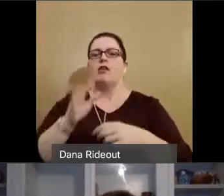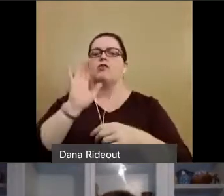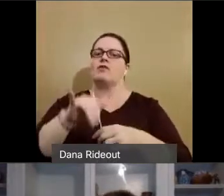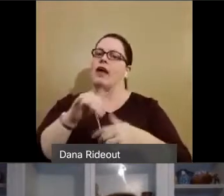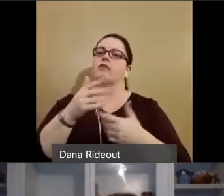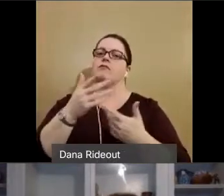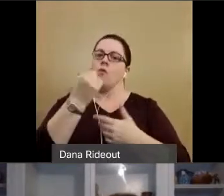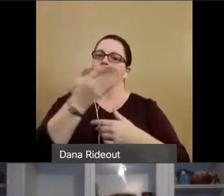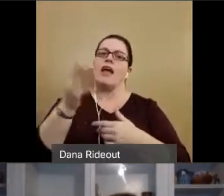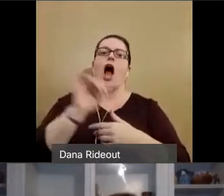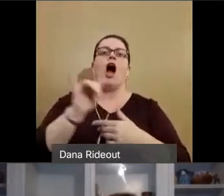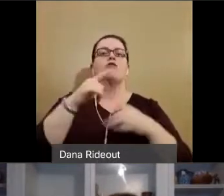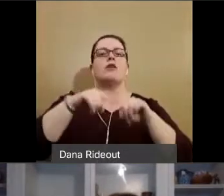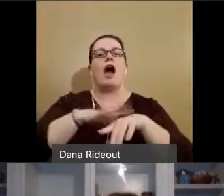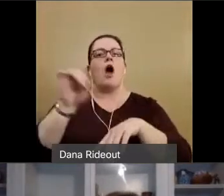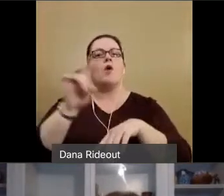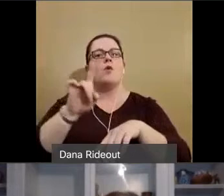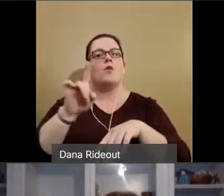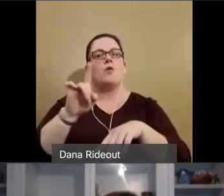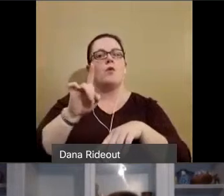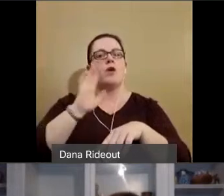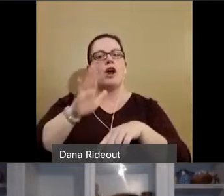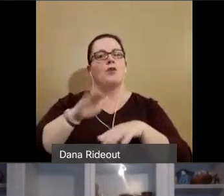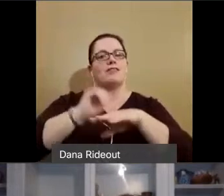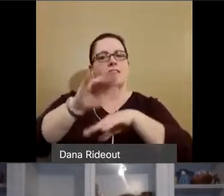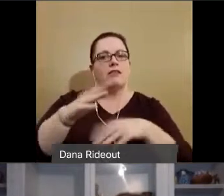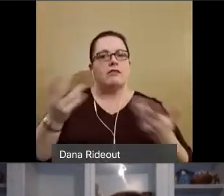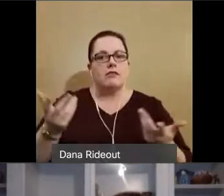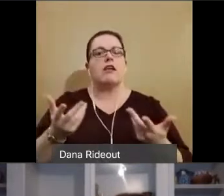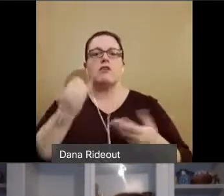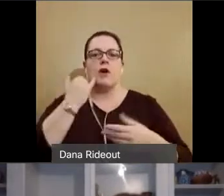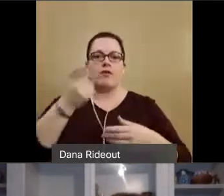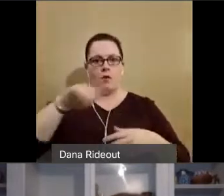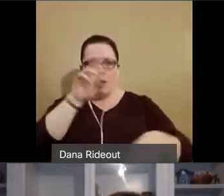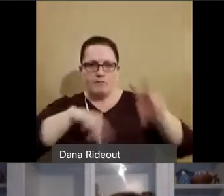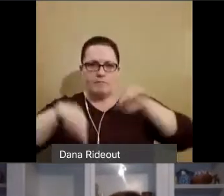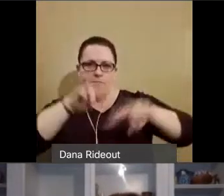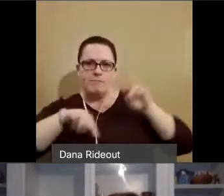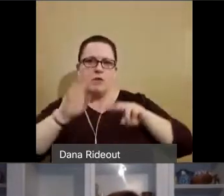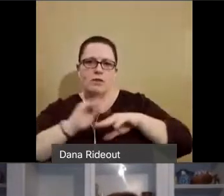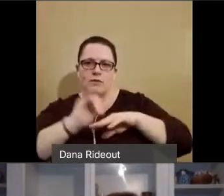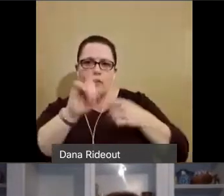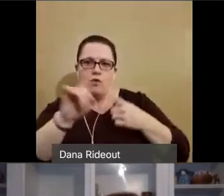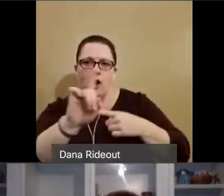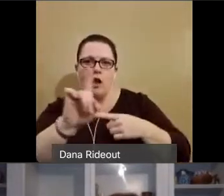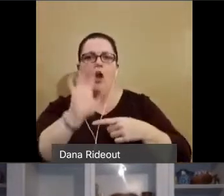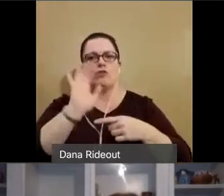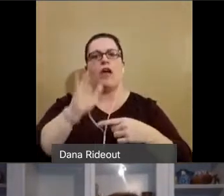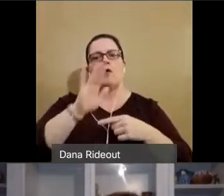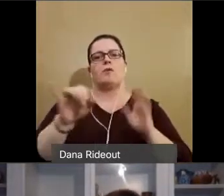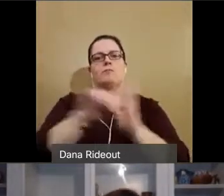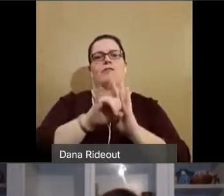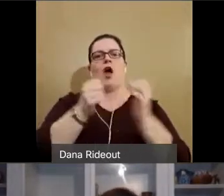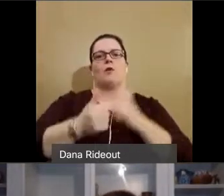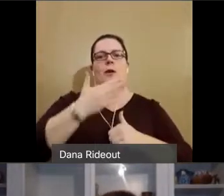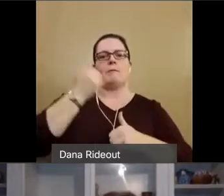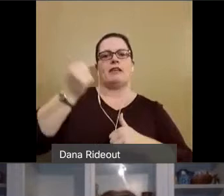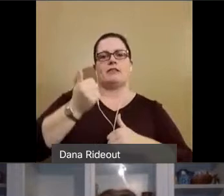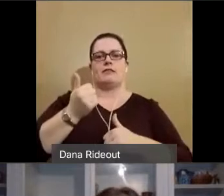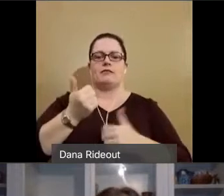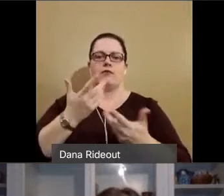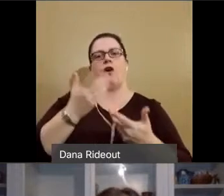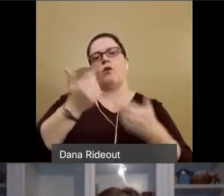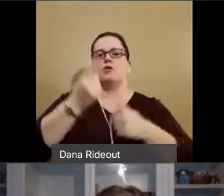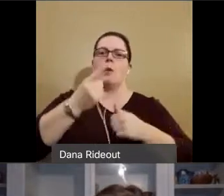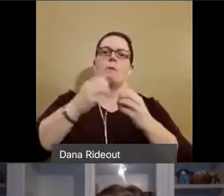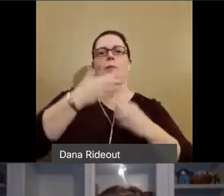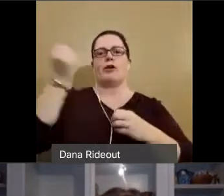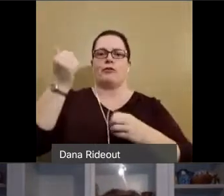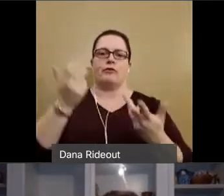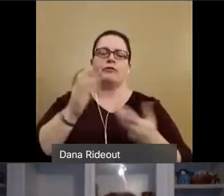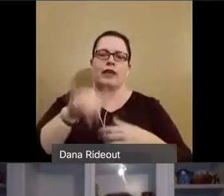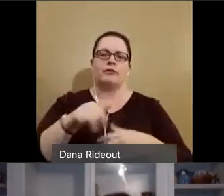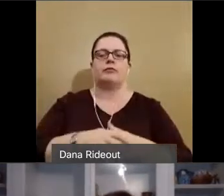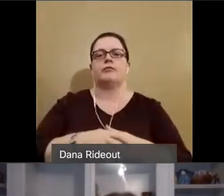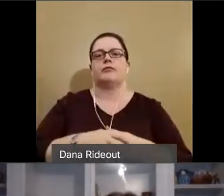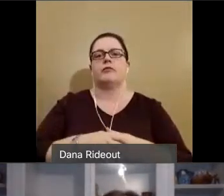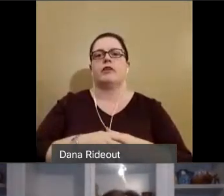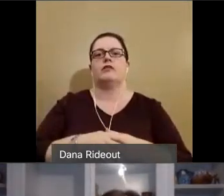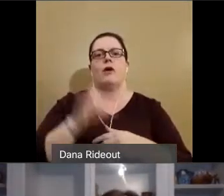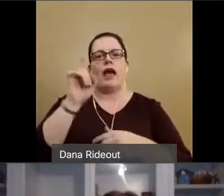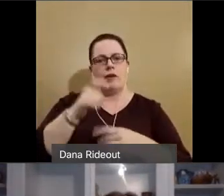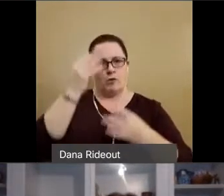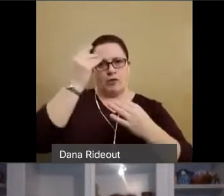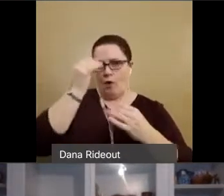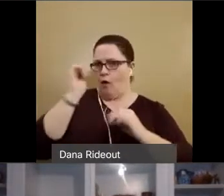So, if we look at where these vaccines are going to be sent, how that's going to be very much perceived as which 1 is good. And which 1 is bad, or which 1 is better, I should say to some extent. So we have to consider all of that. We have to think about.